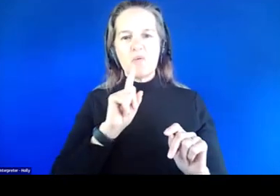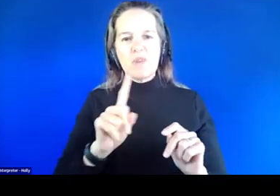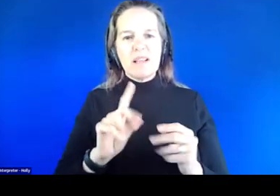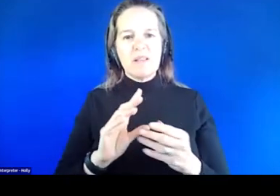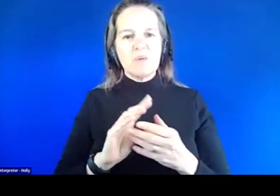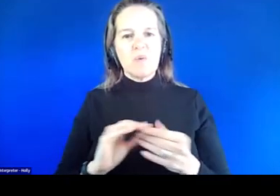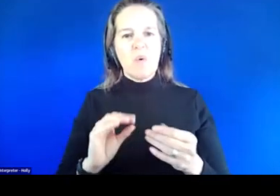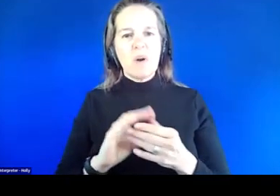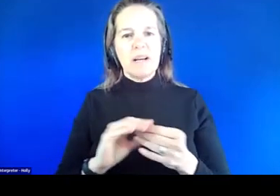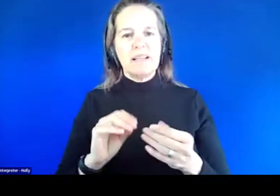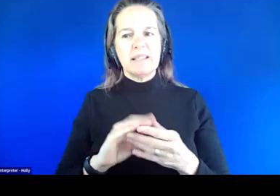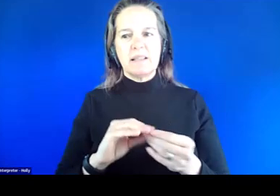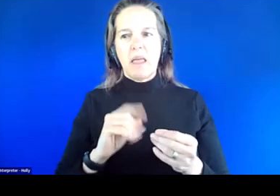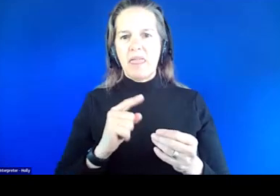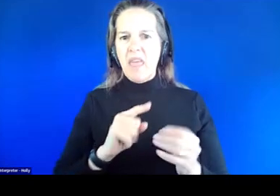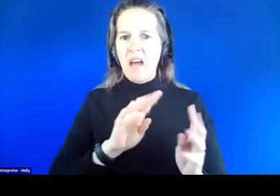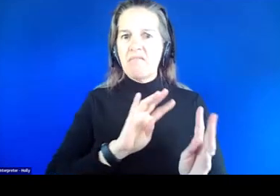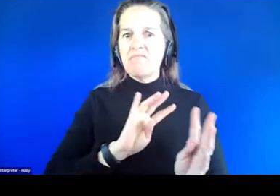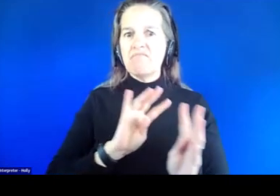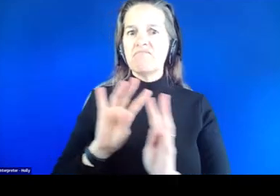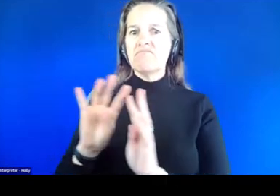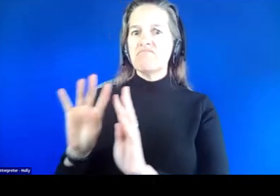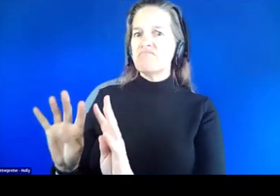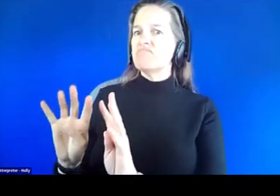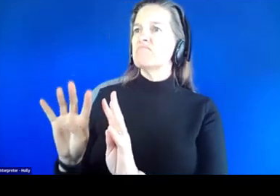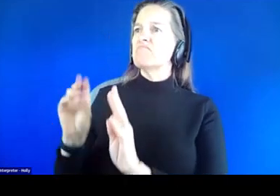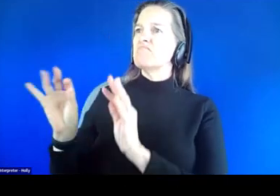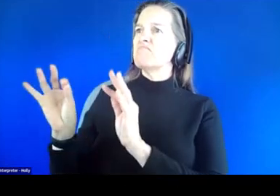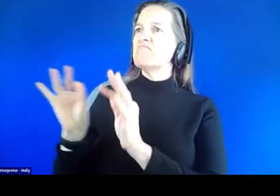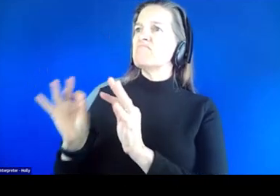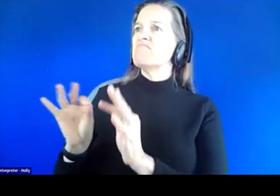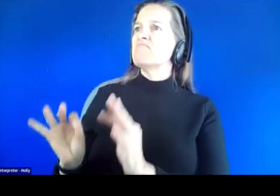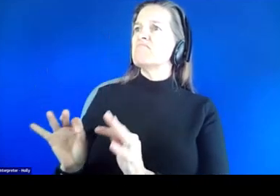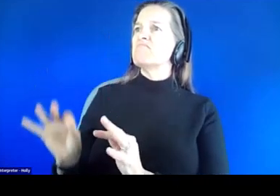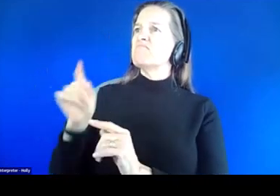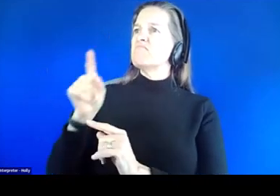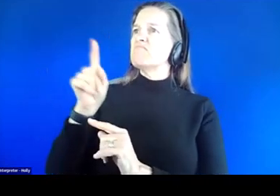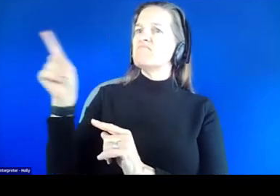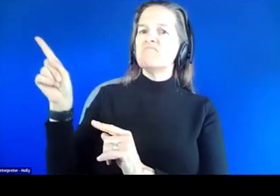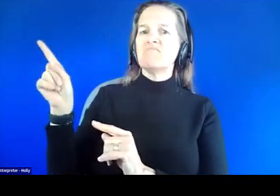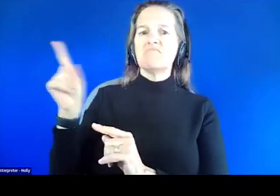to tell policymakers why it matters for them to